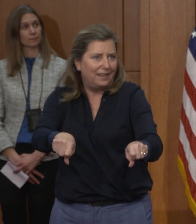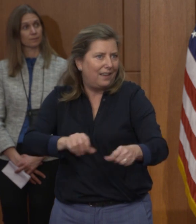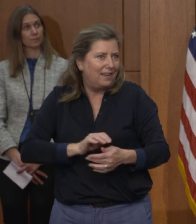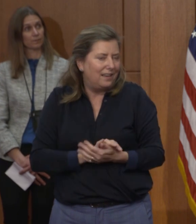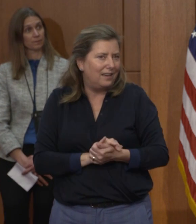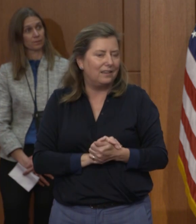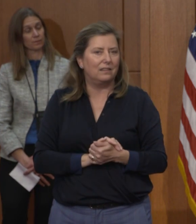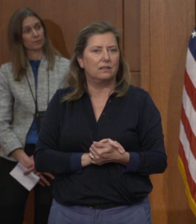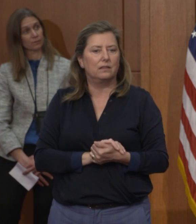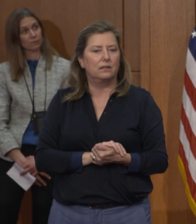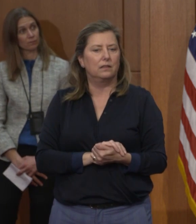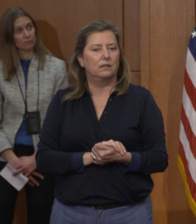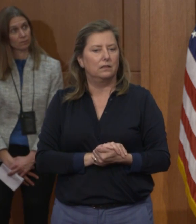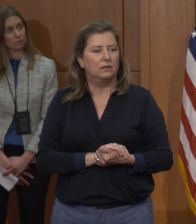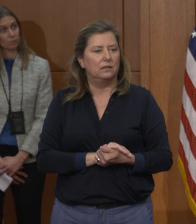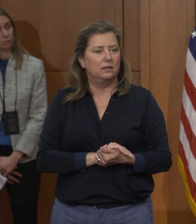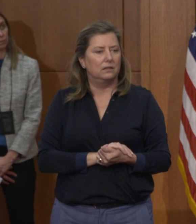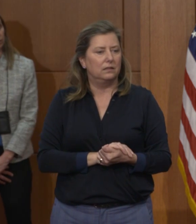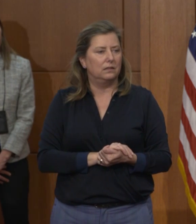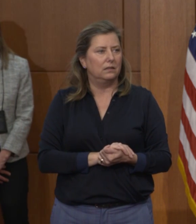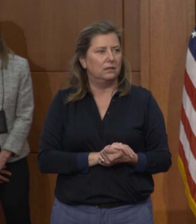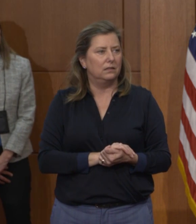the answer to the question, we don't have an exact date, uh, but 10,000 is,